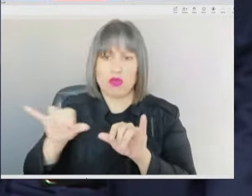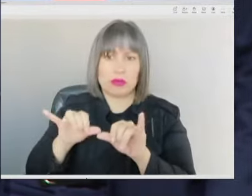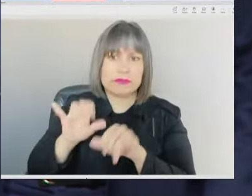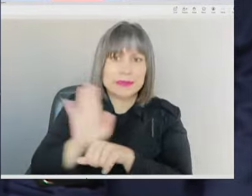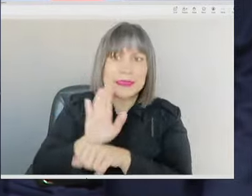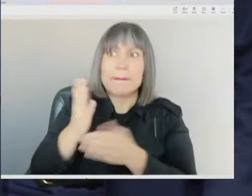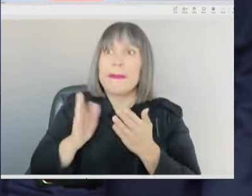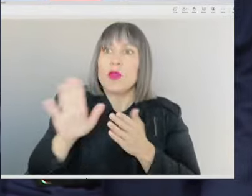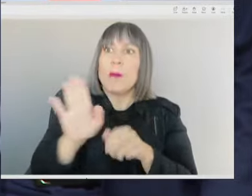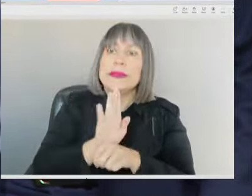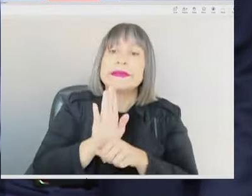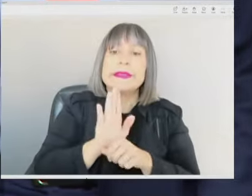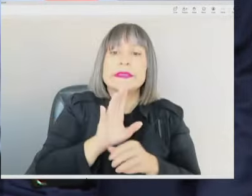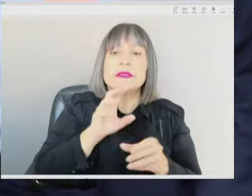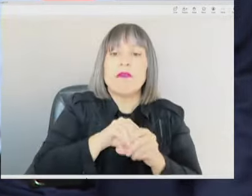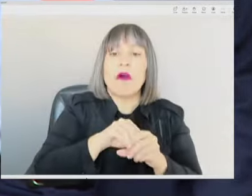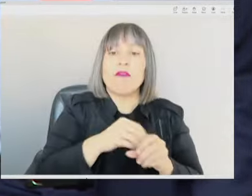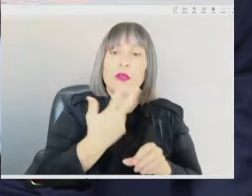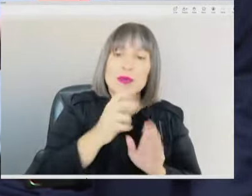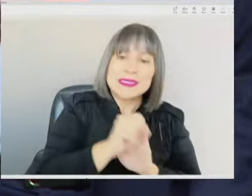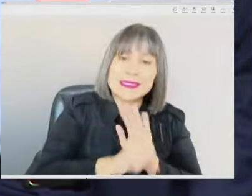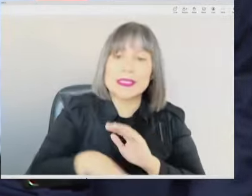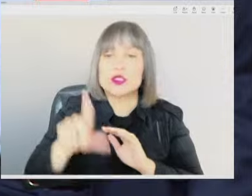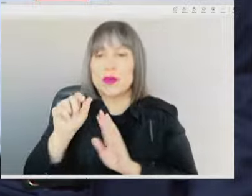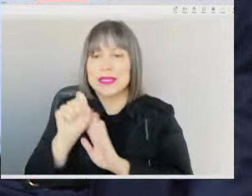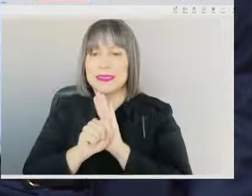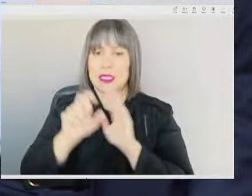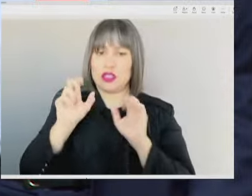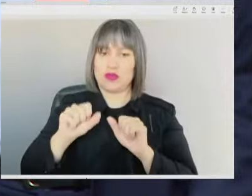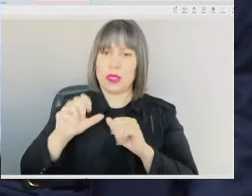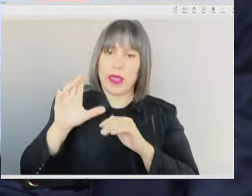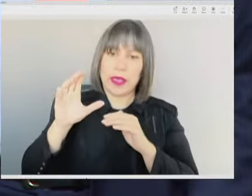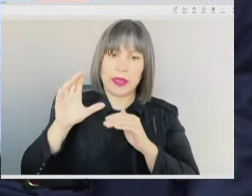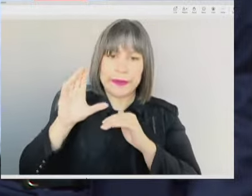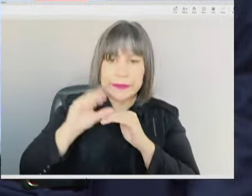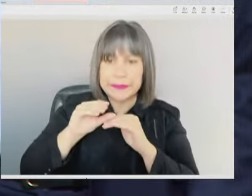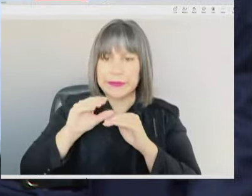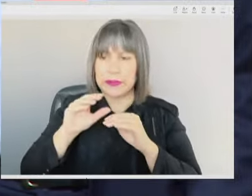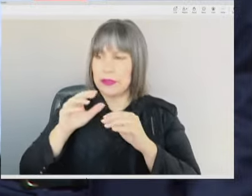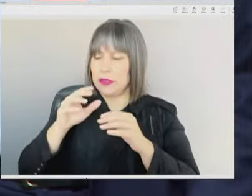three states. You're able to take off this profit and do this part for free. Each vendor is a little